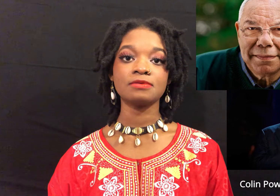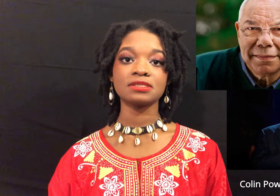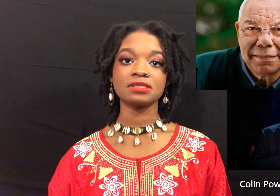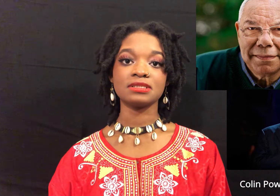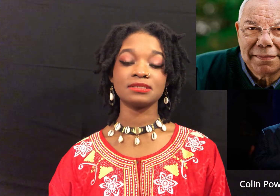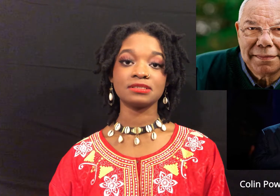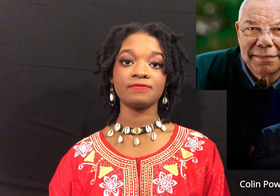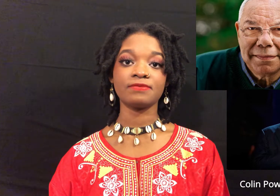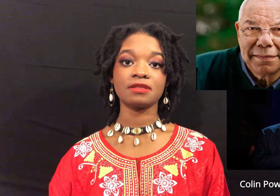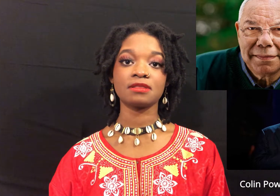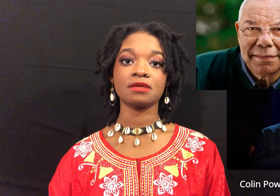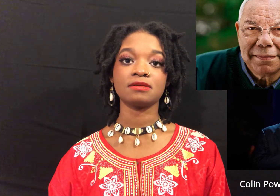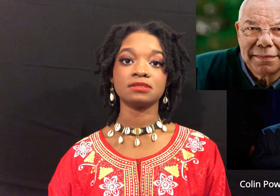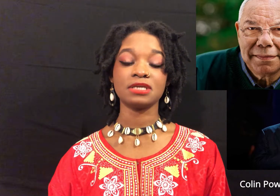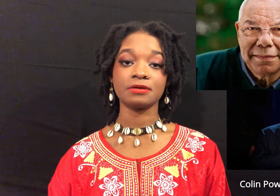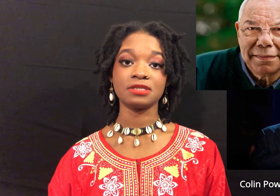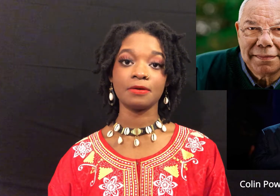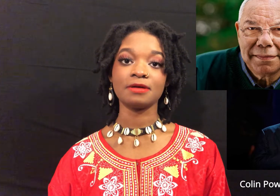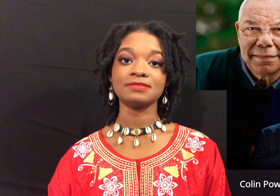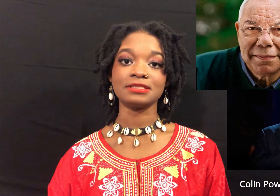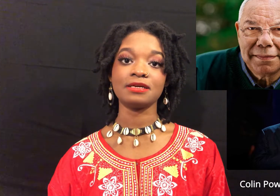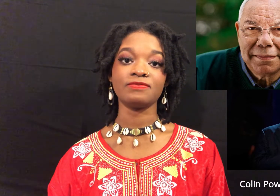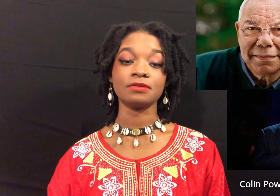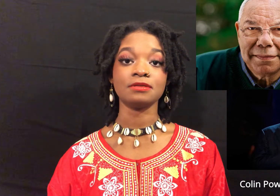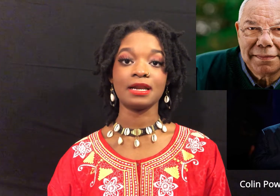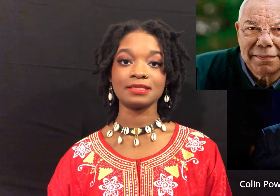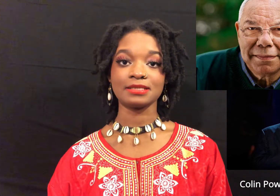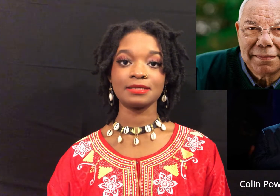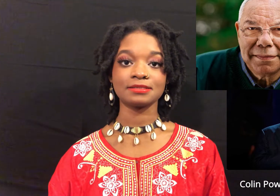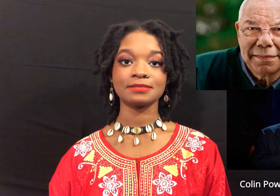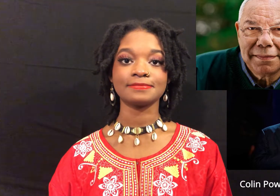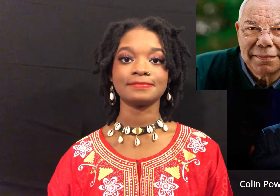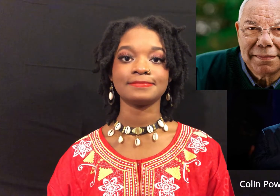He was the 65th Secretary of State for the United States.